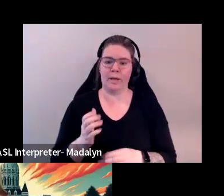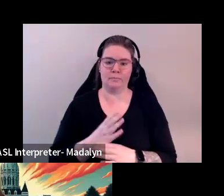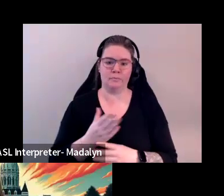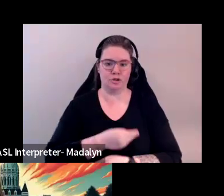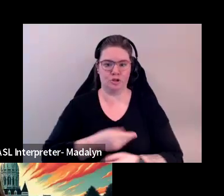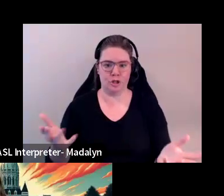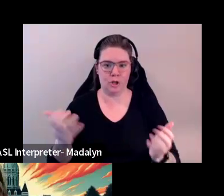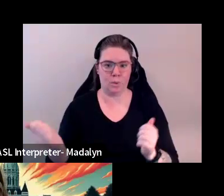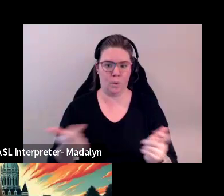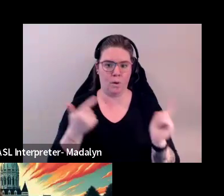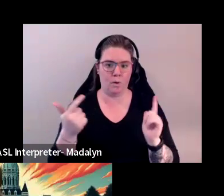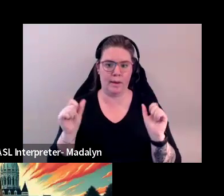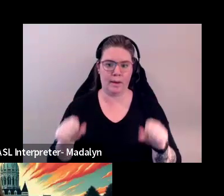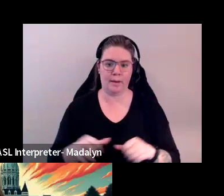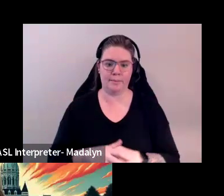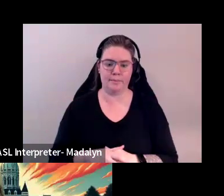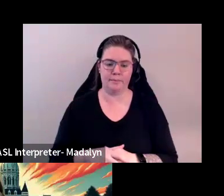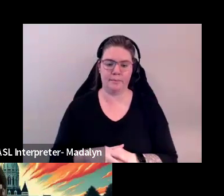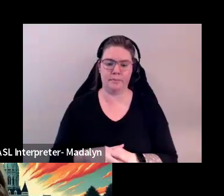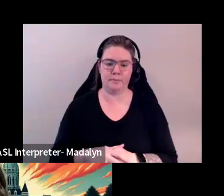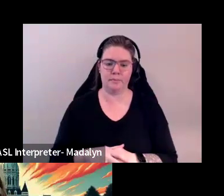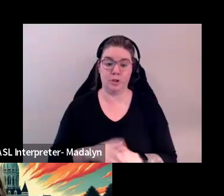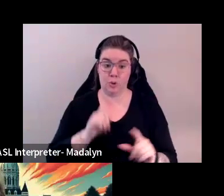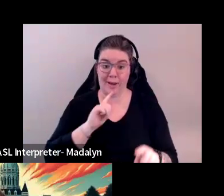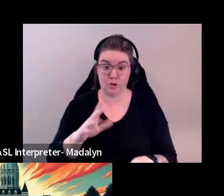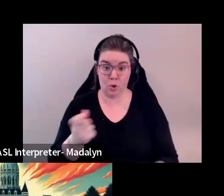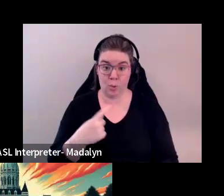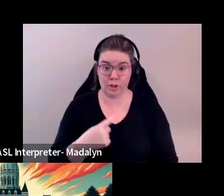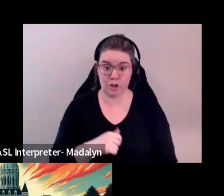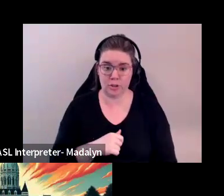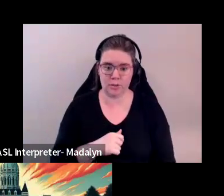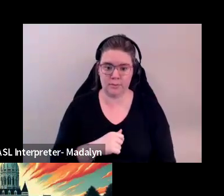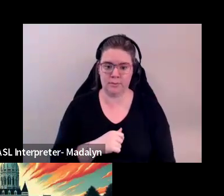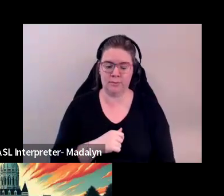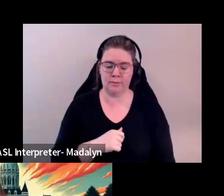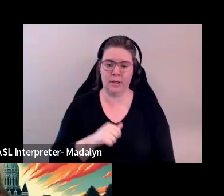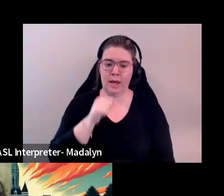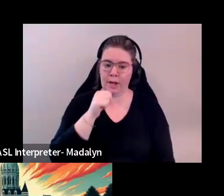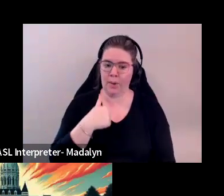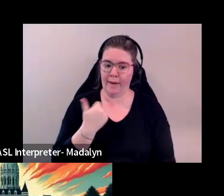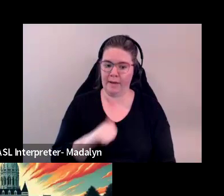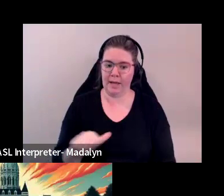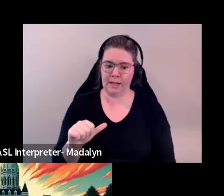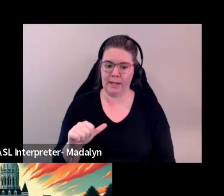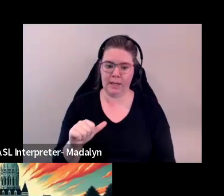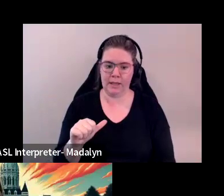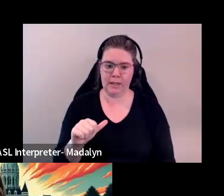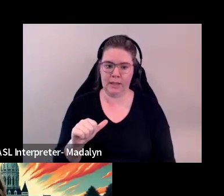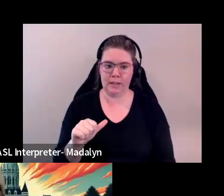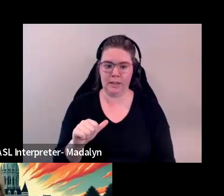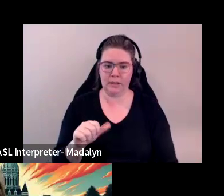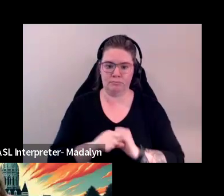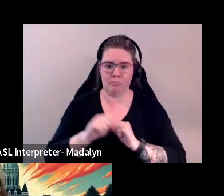Tom Olin: But to answer that question. I I don't have anything I mean you think about it, you know. I mean, the thing is is.